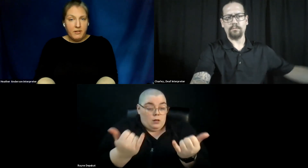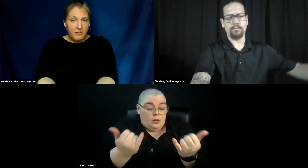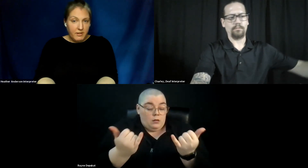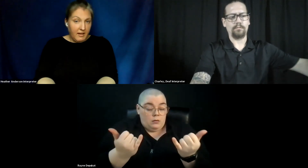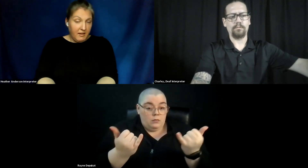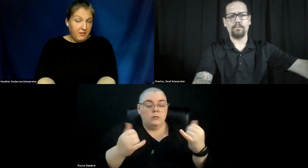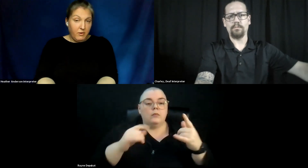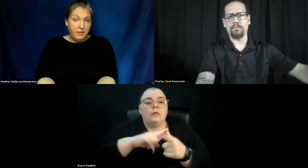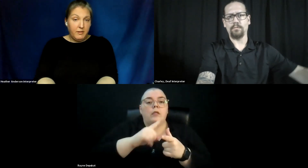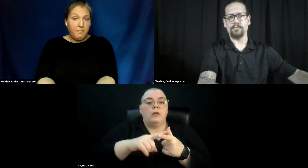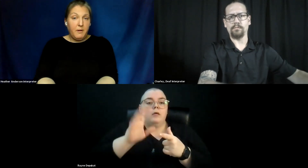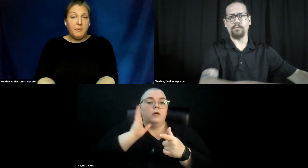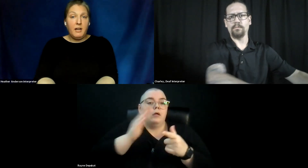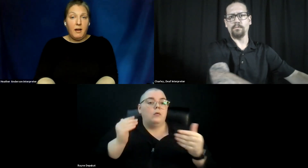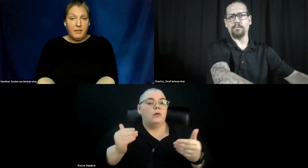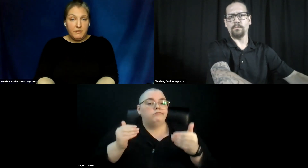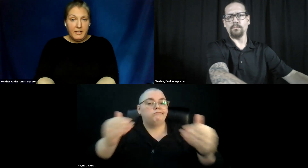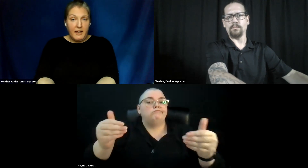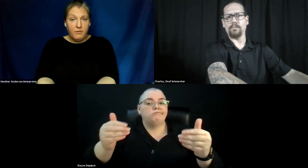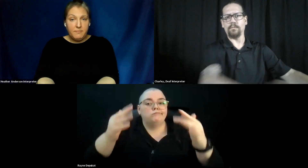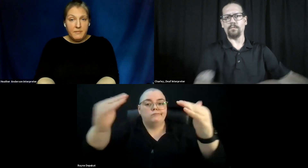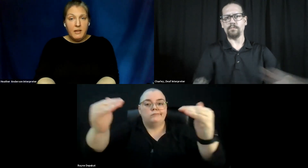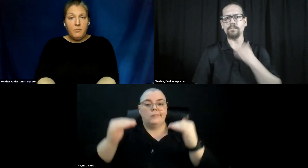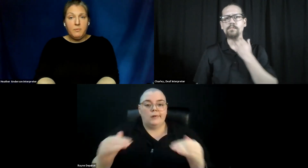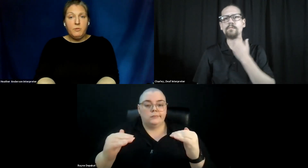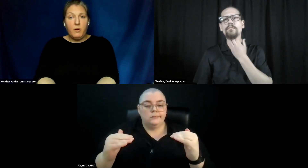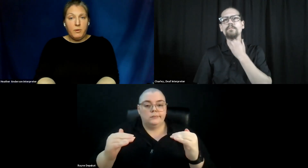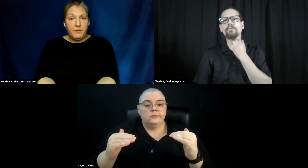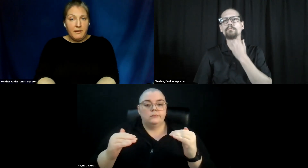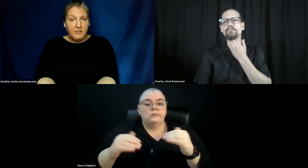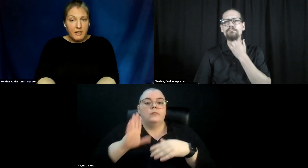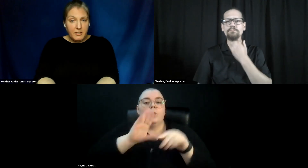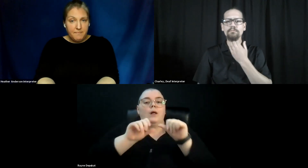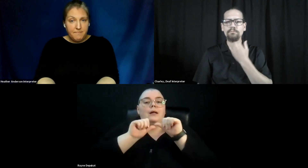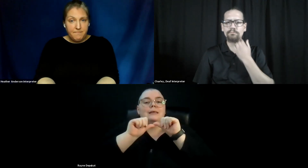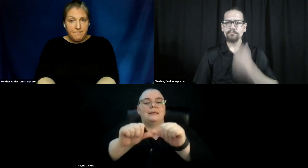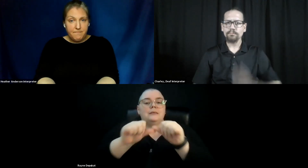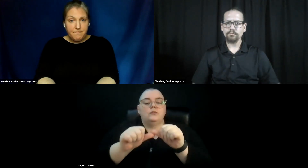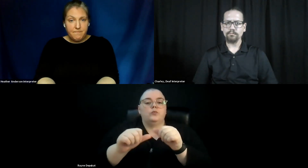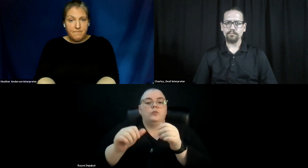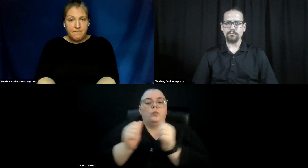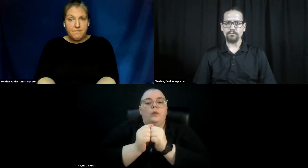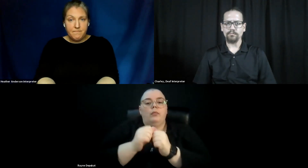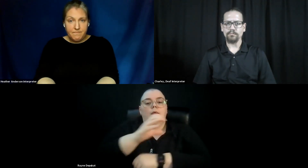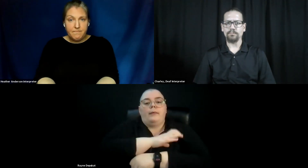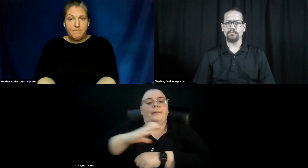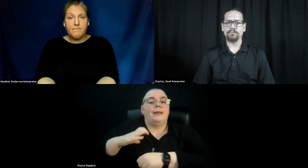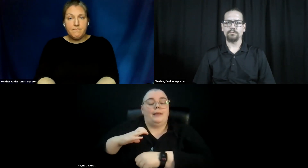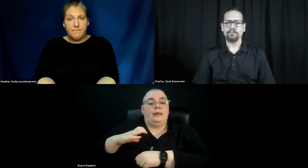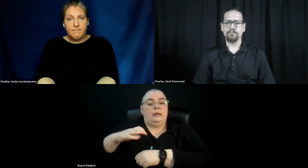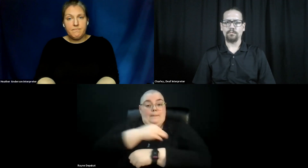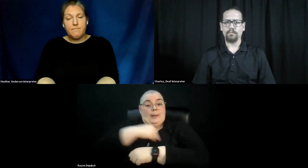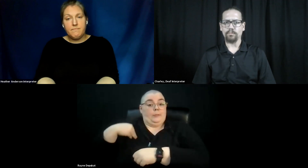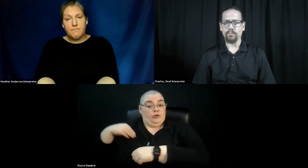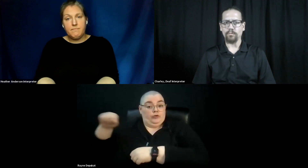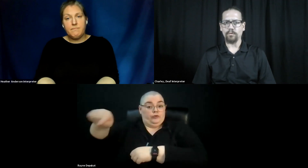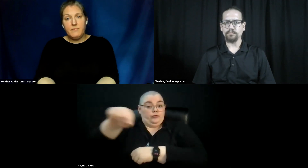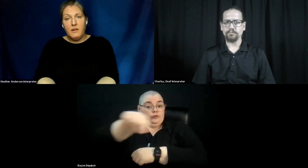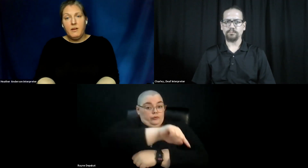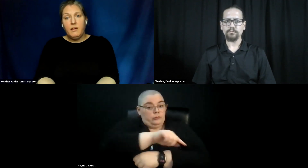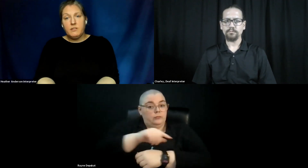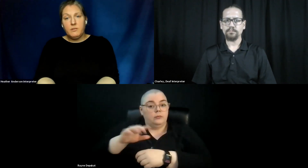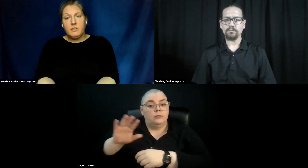If there are no other public comments right now. We'll move over the agenda.